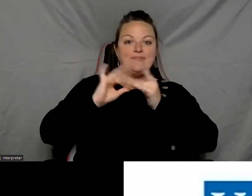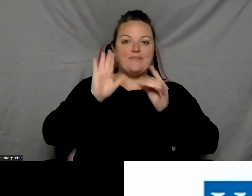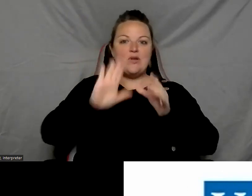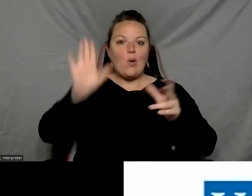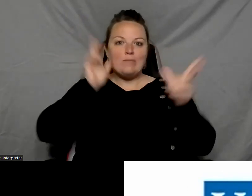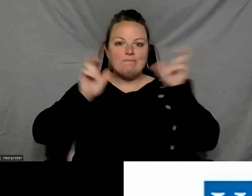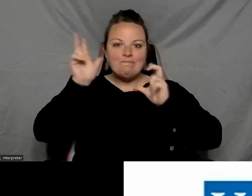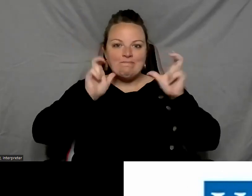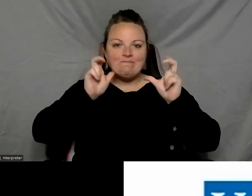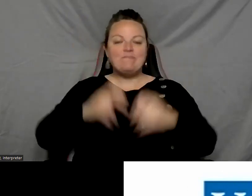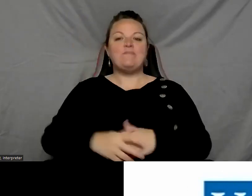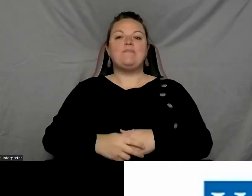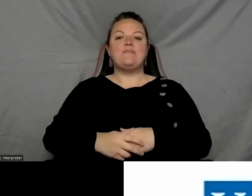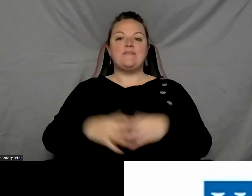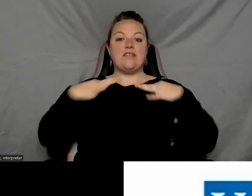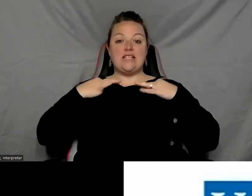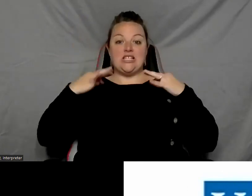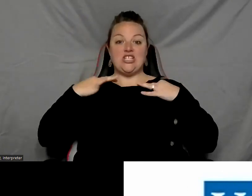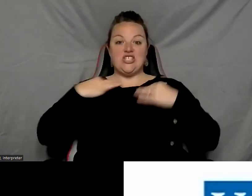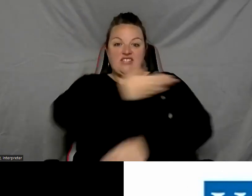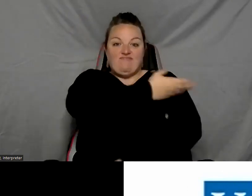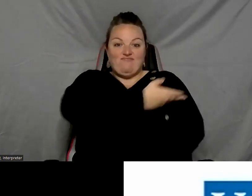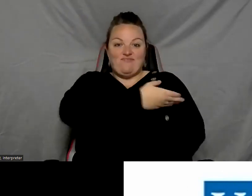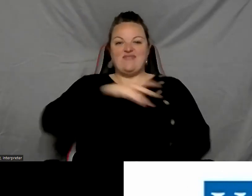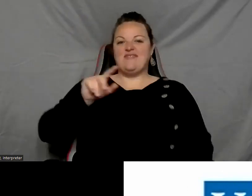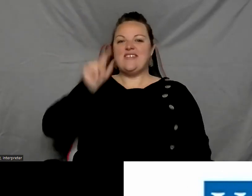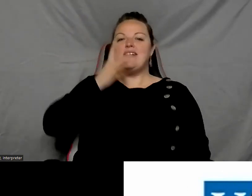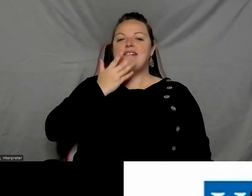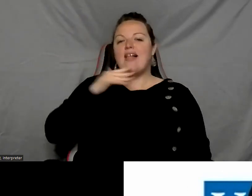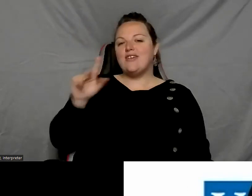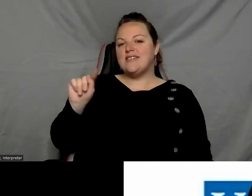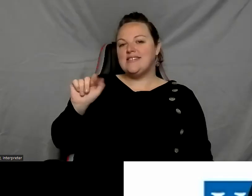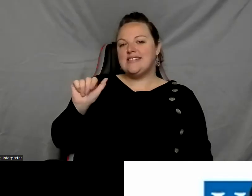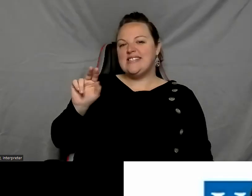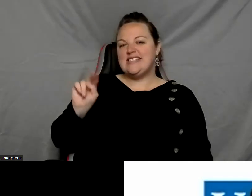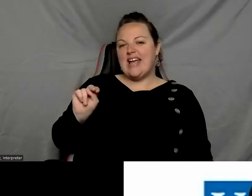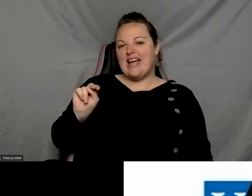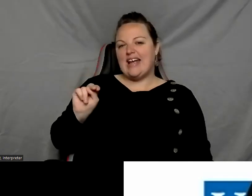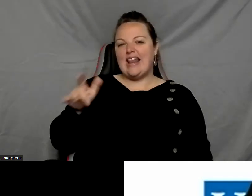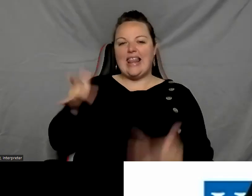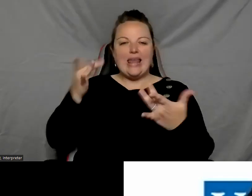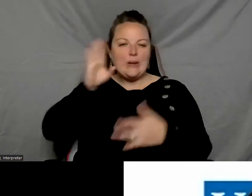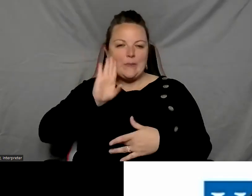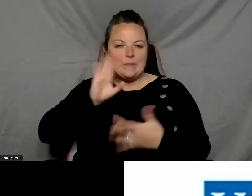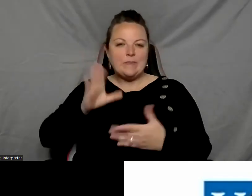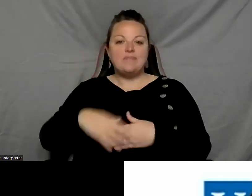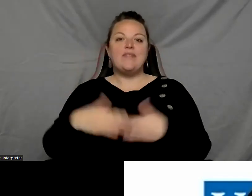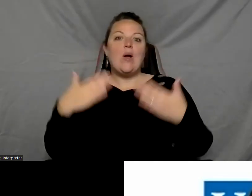I'm wearing a tan colored T shirt. >> Thank you. Thank you so much. Thank you